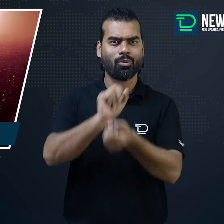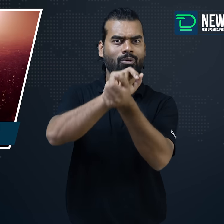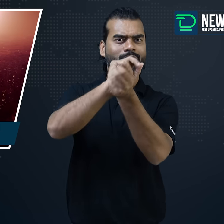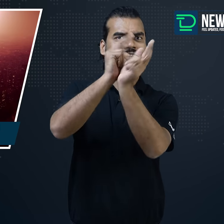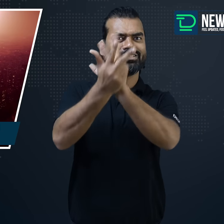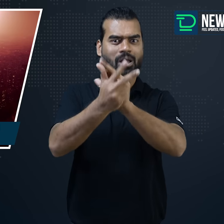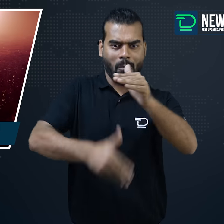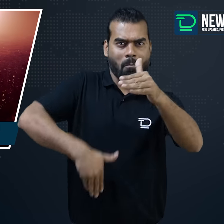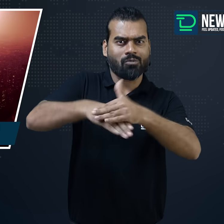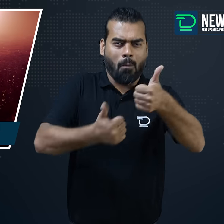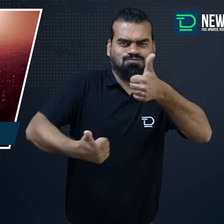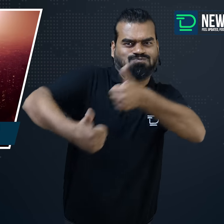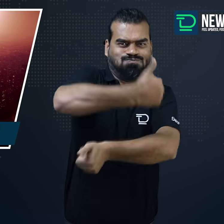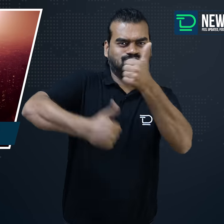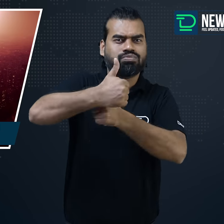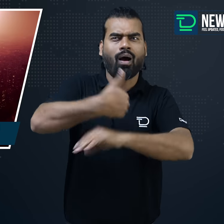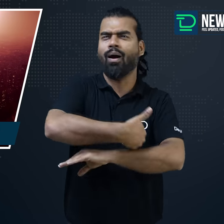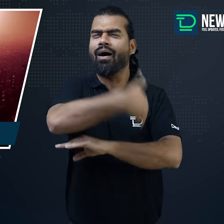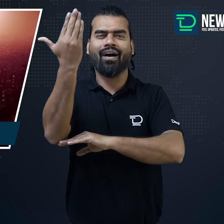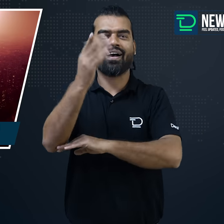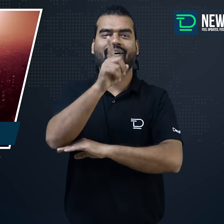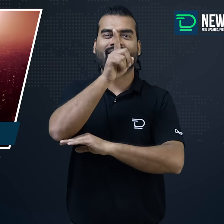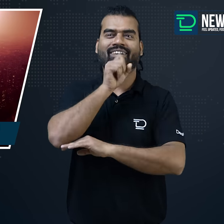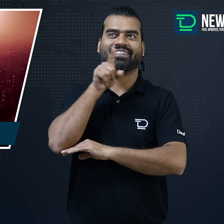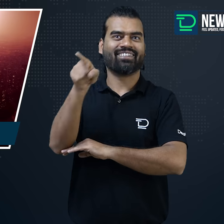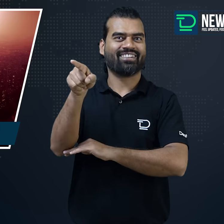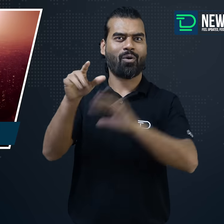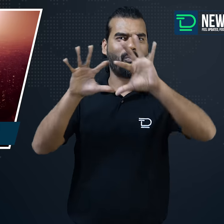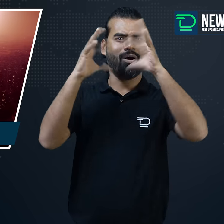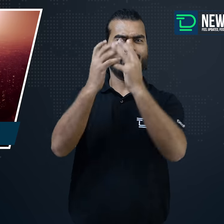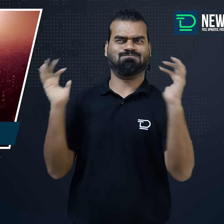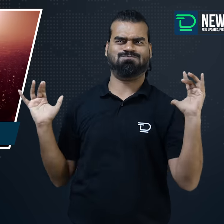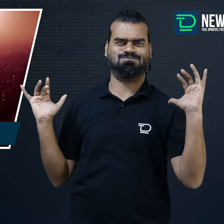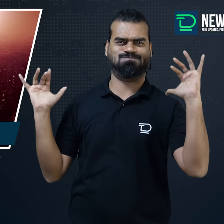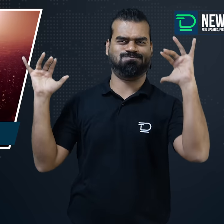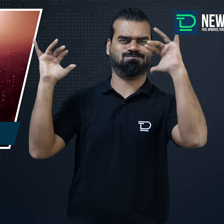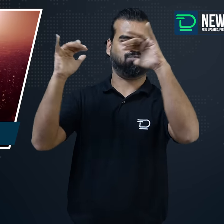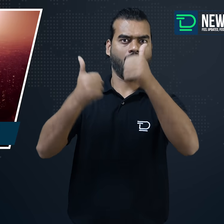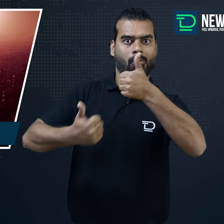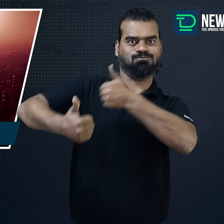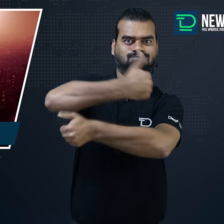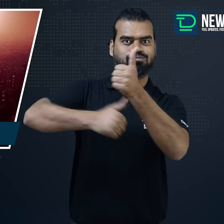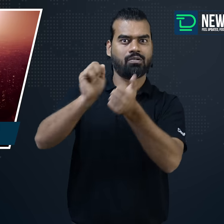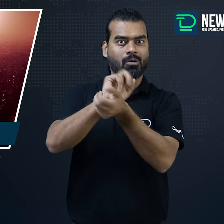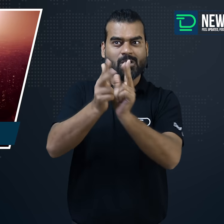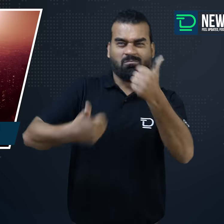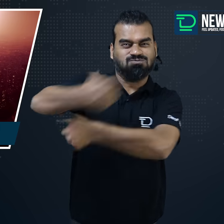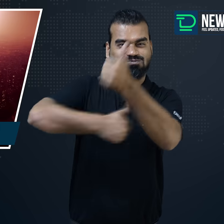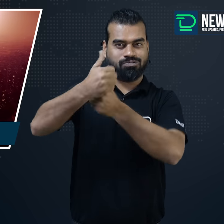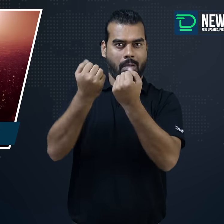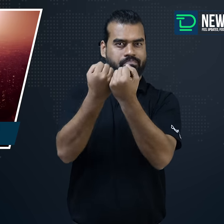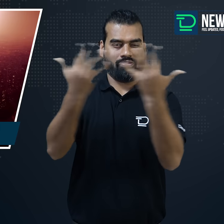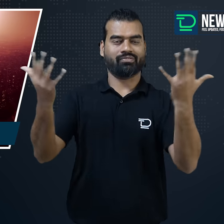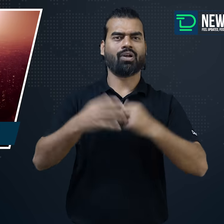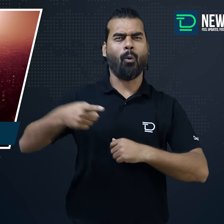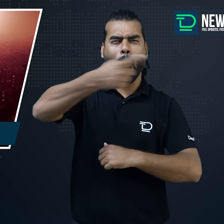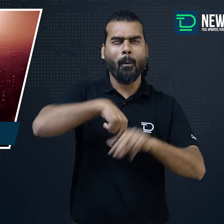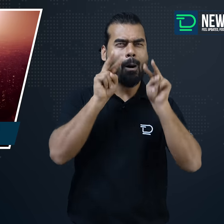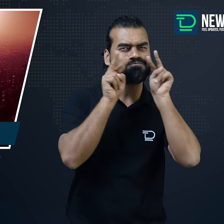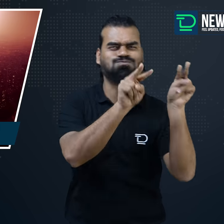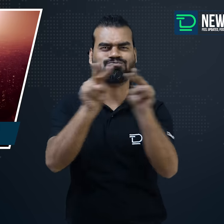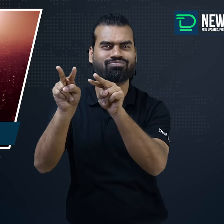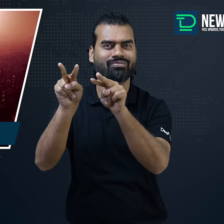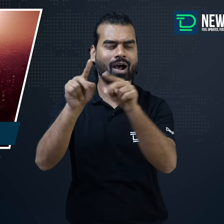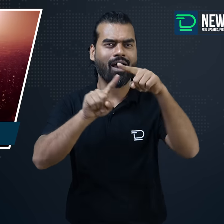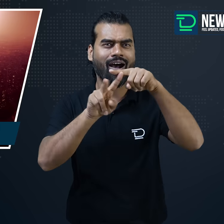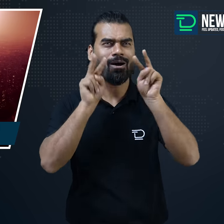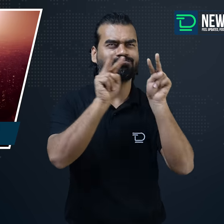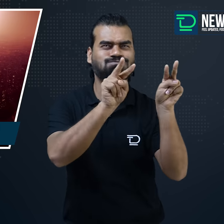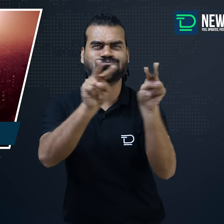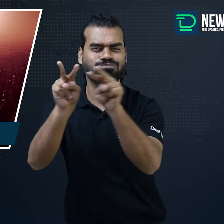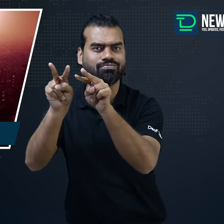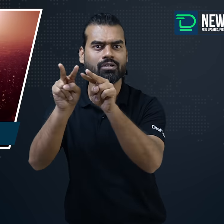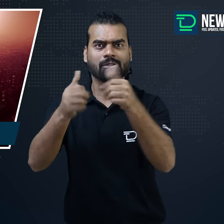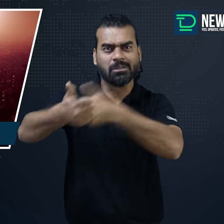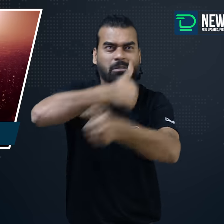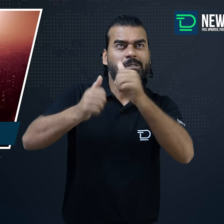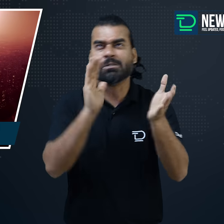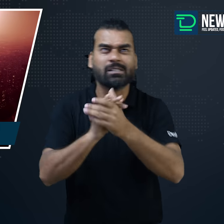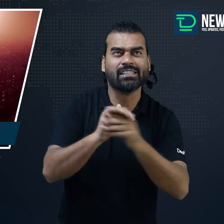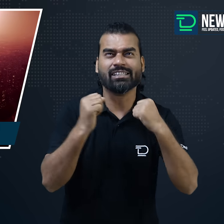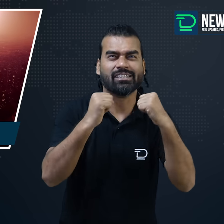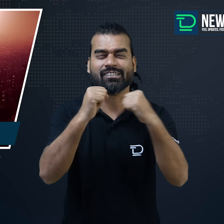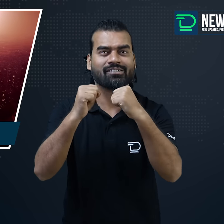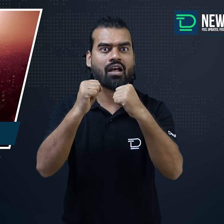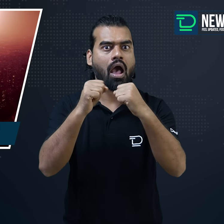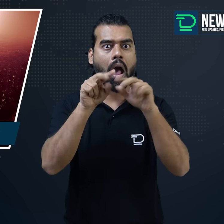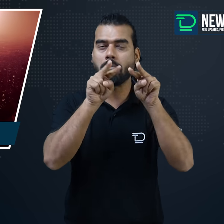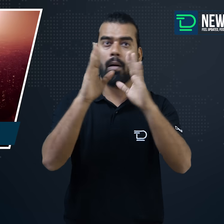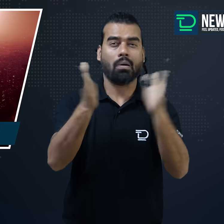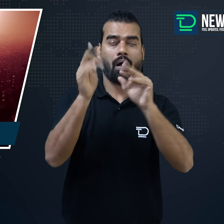We all have seen FIFA matches and many watching